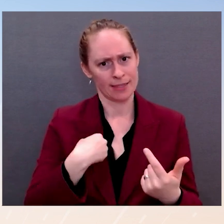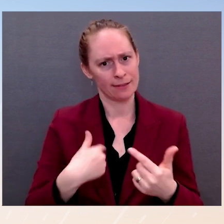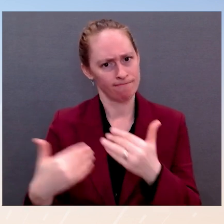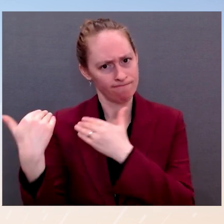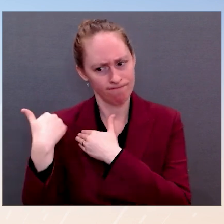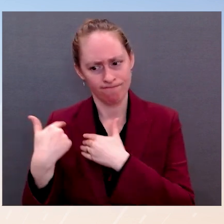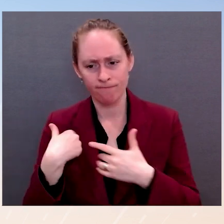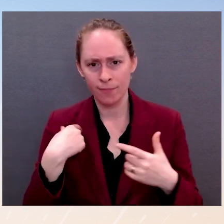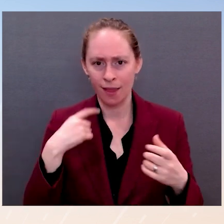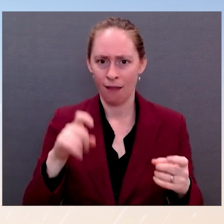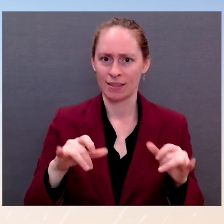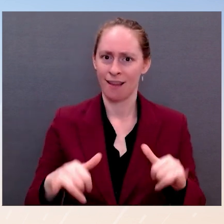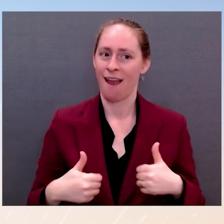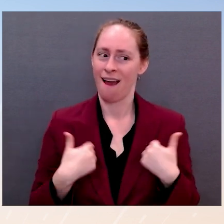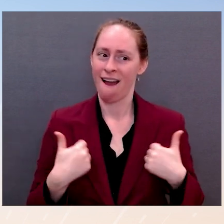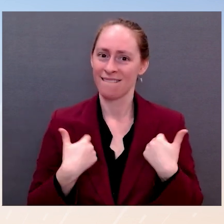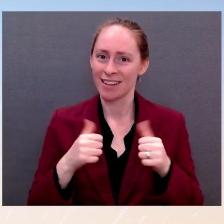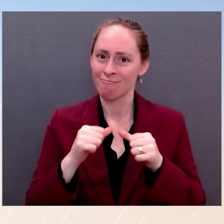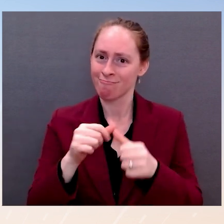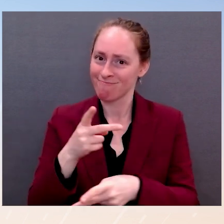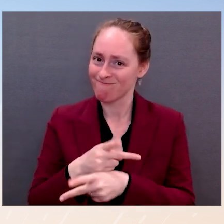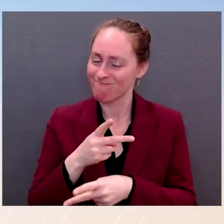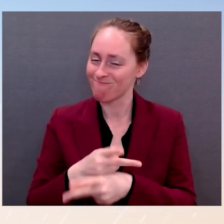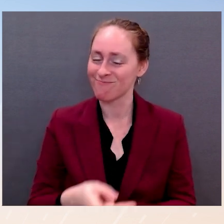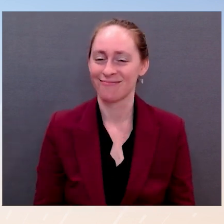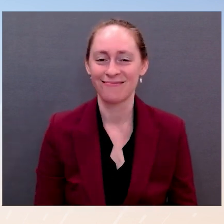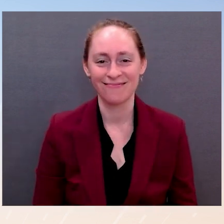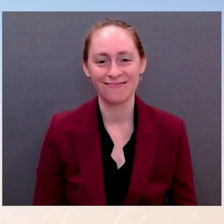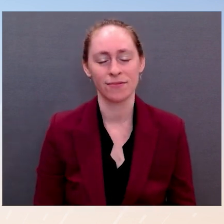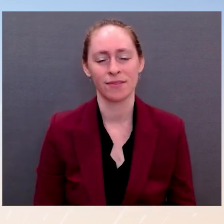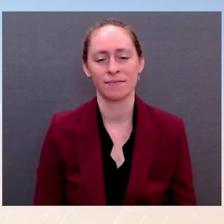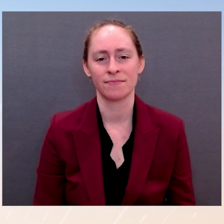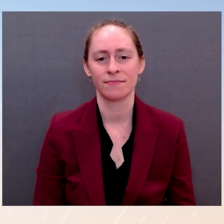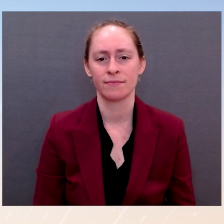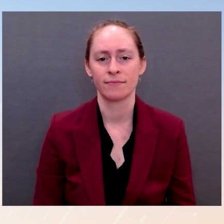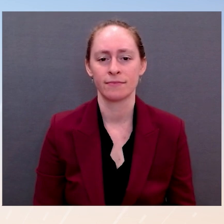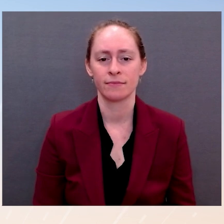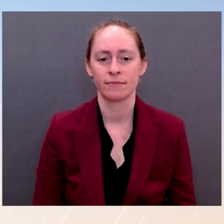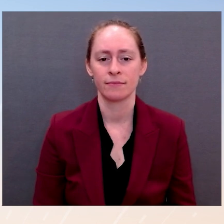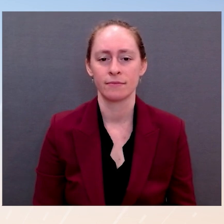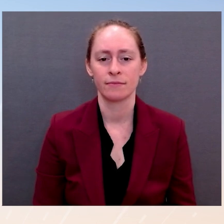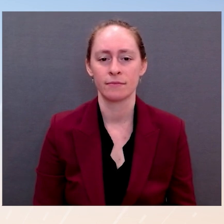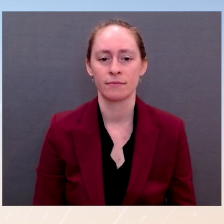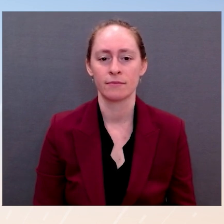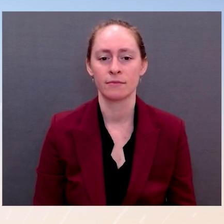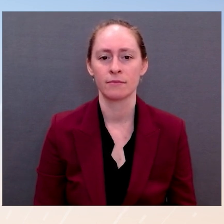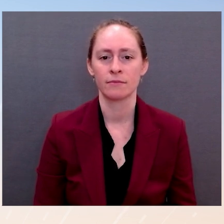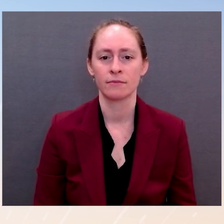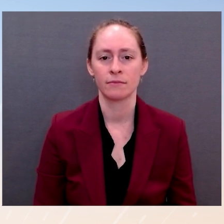to make sure that I am around. And I think that it is so critical that we in our community,